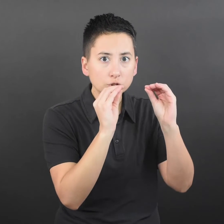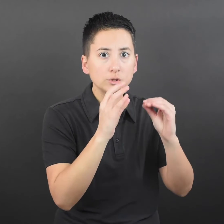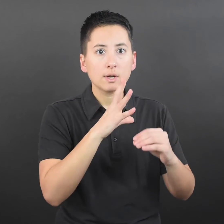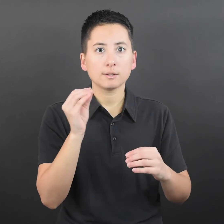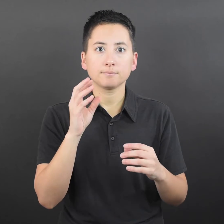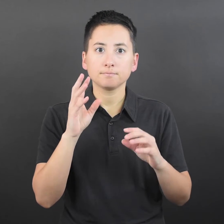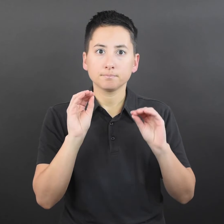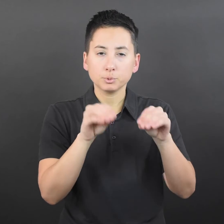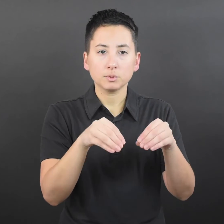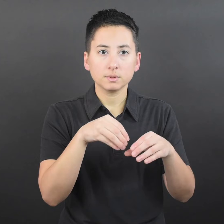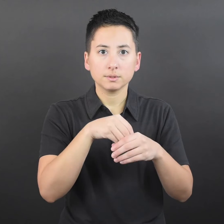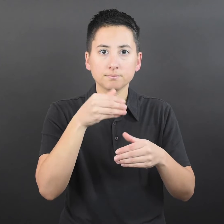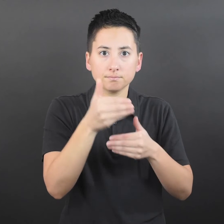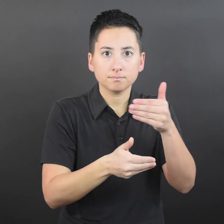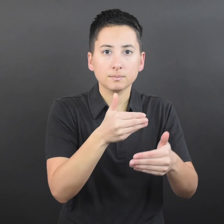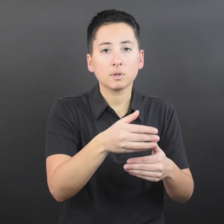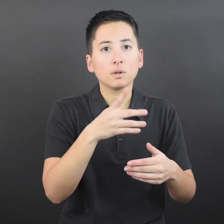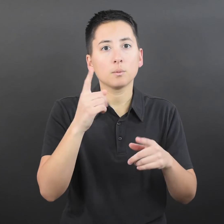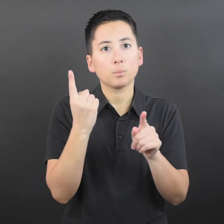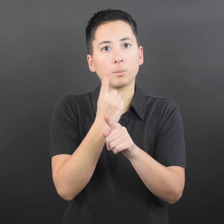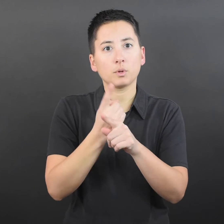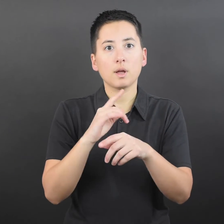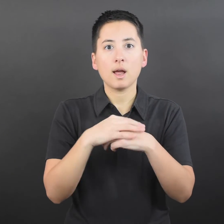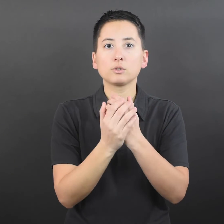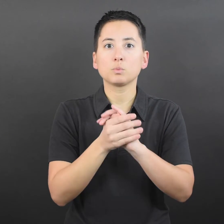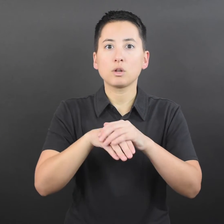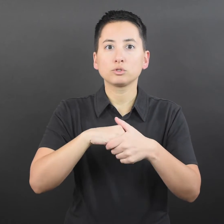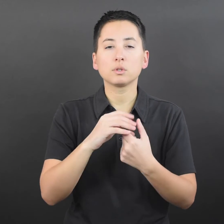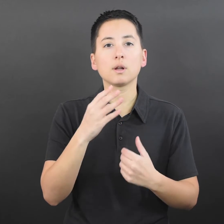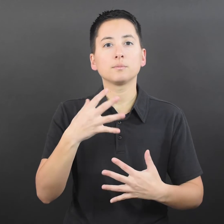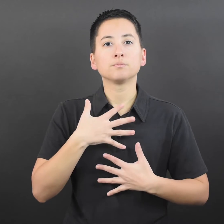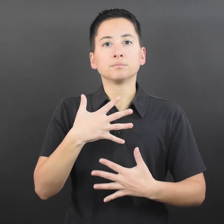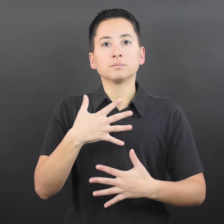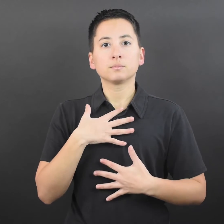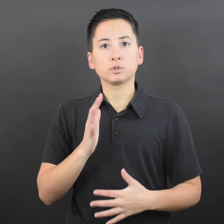Schools should teach and implement appropriate handwashing and respiratory